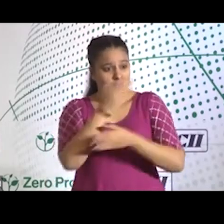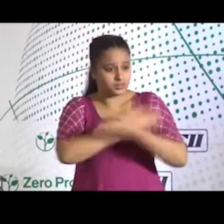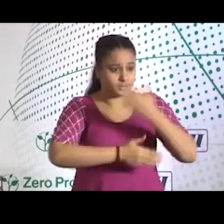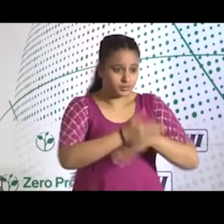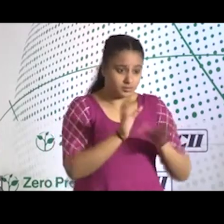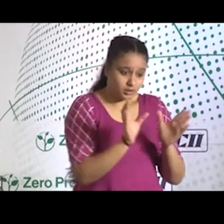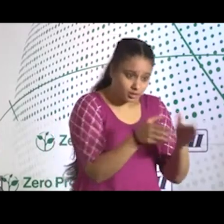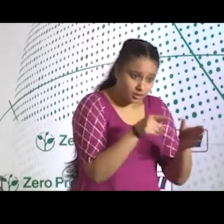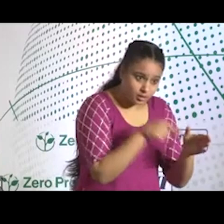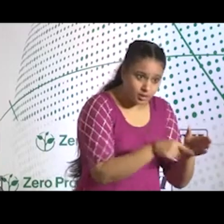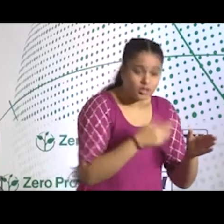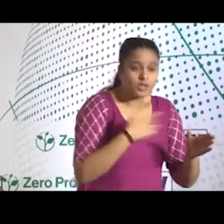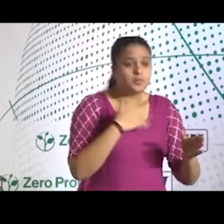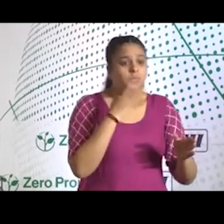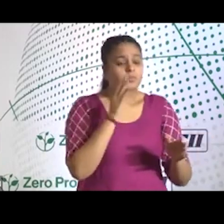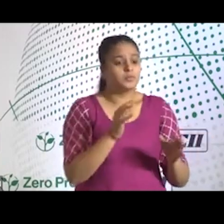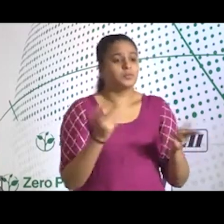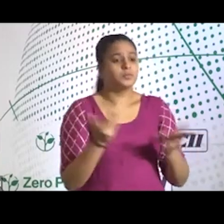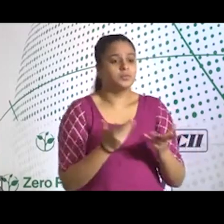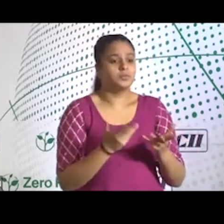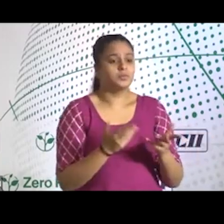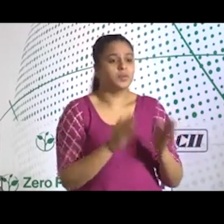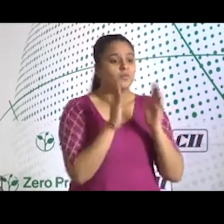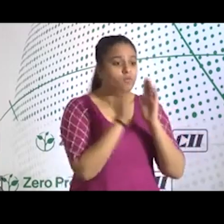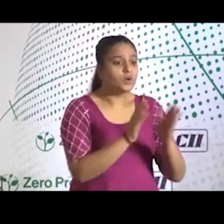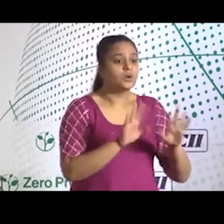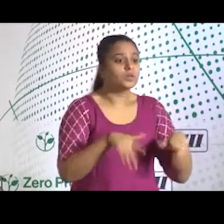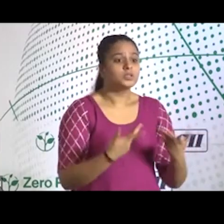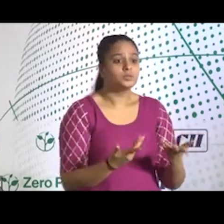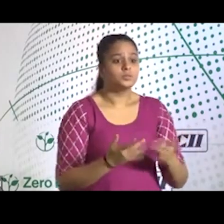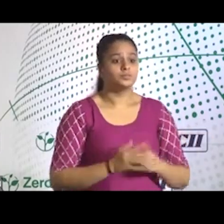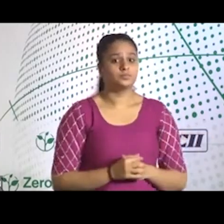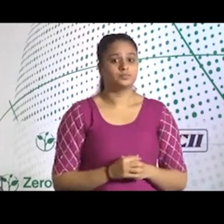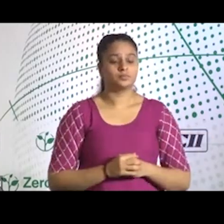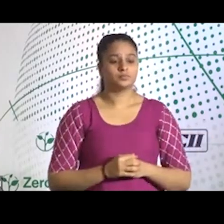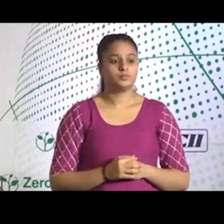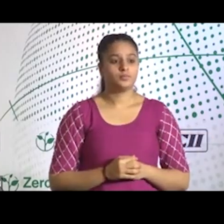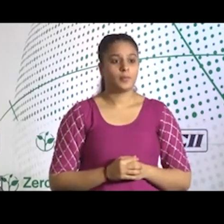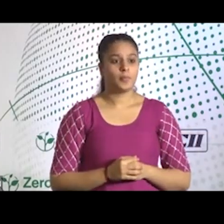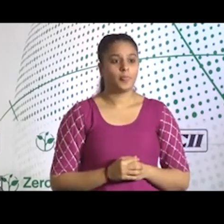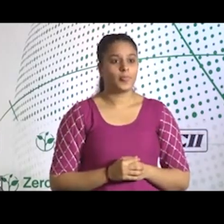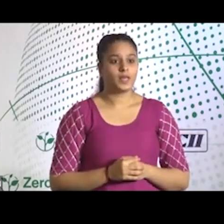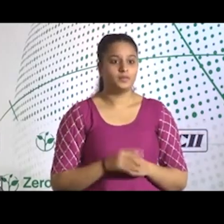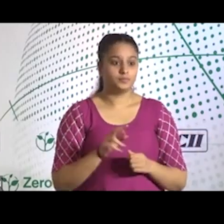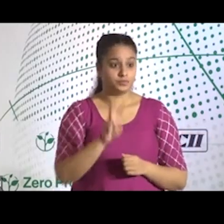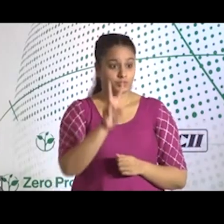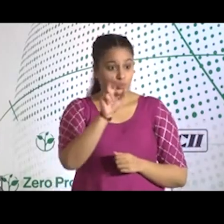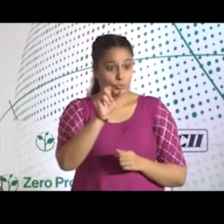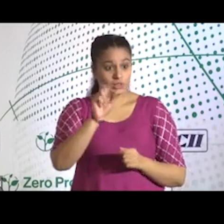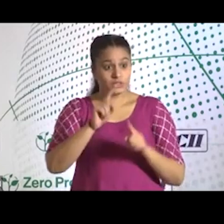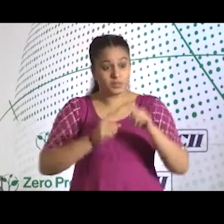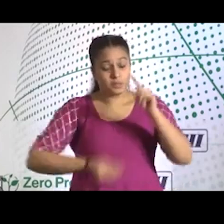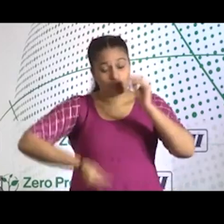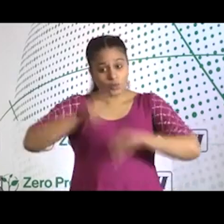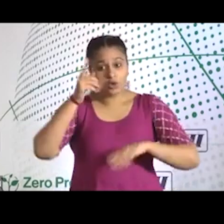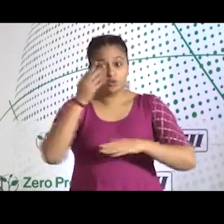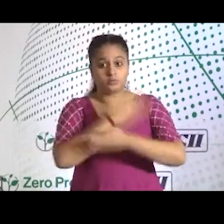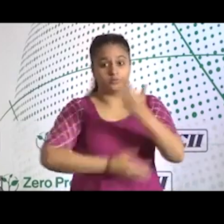how do you ensure that the person really feels included? So with the 20 plus disabilities, with the geographies that they are present